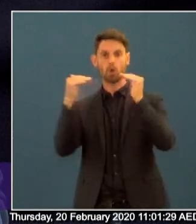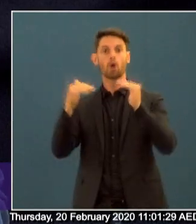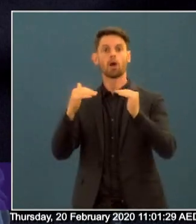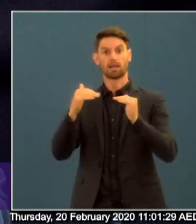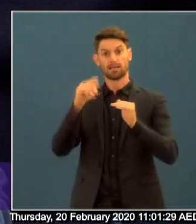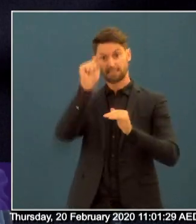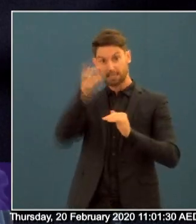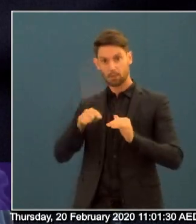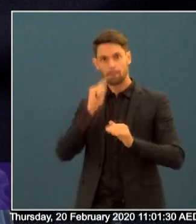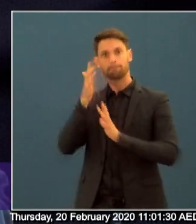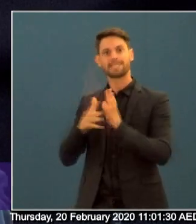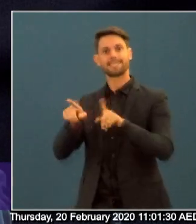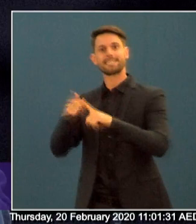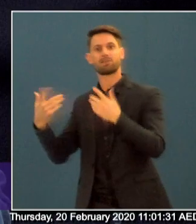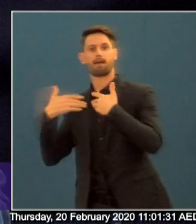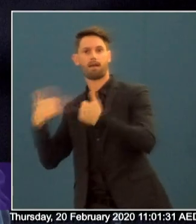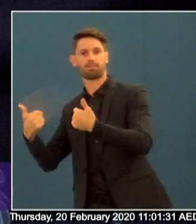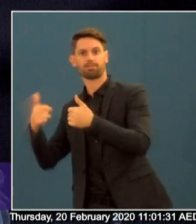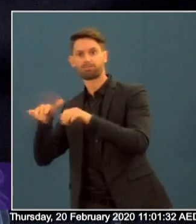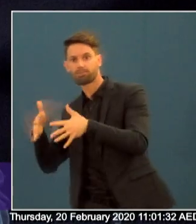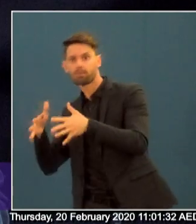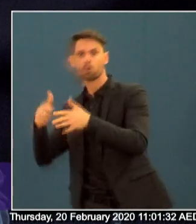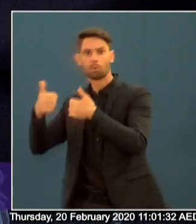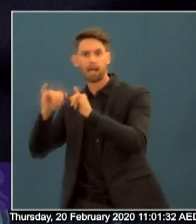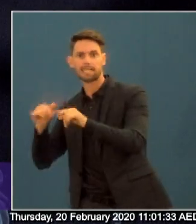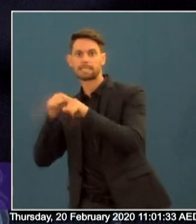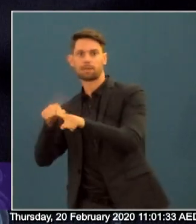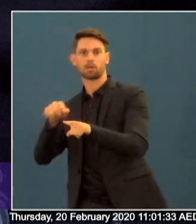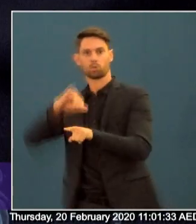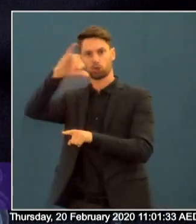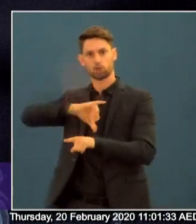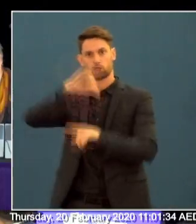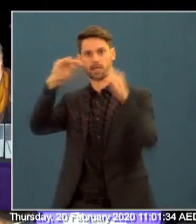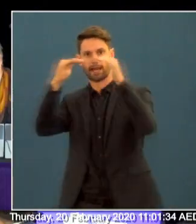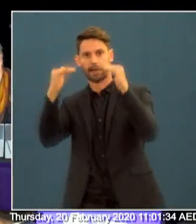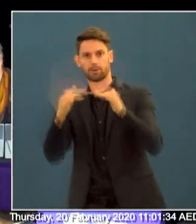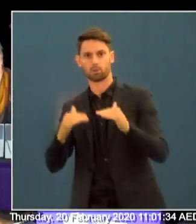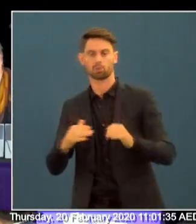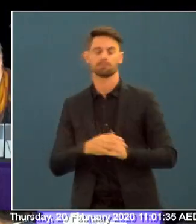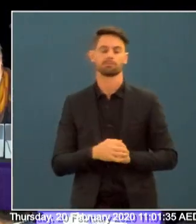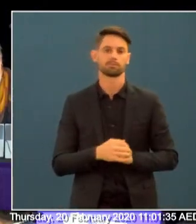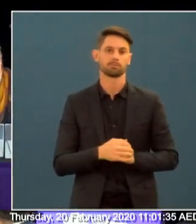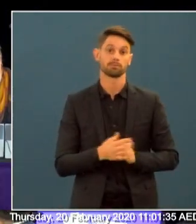You may come back to it later, but I wondered if you would like to elaborate a little more on the medical model